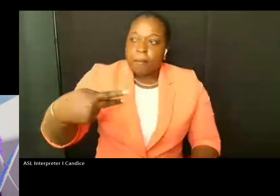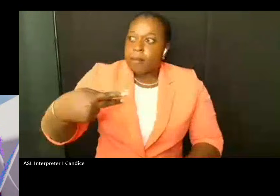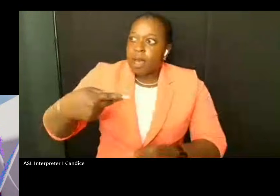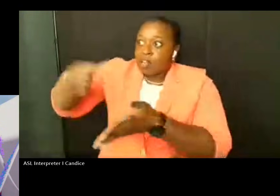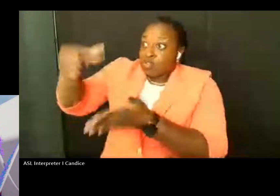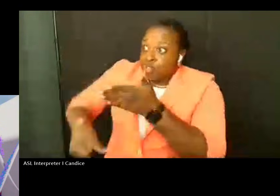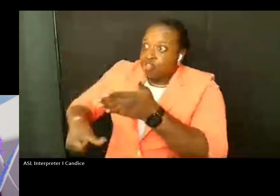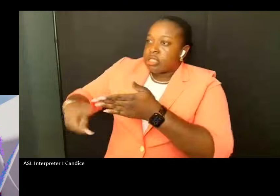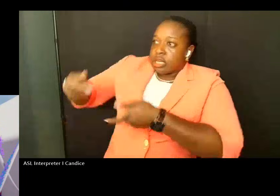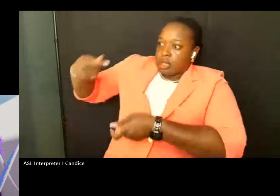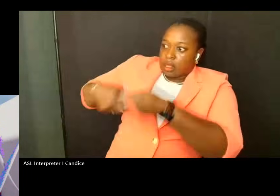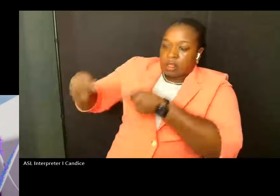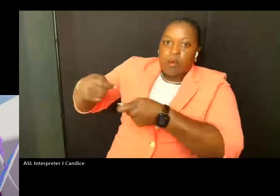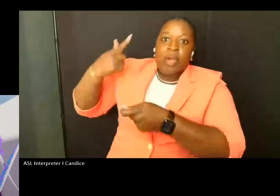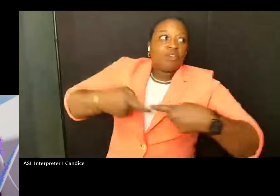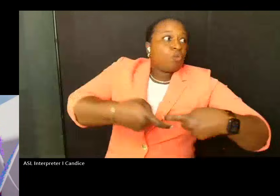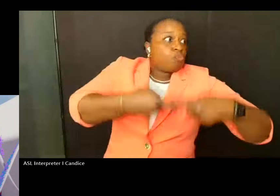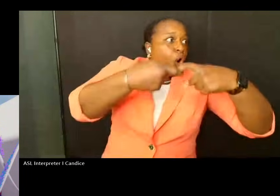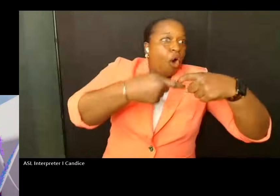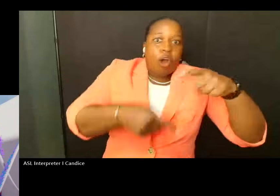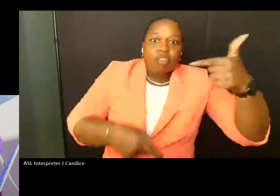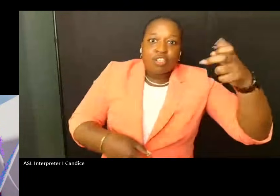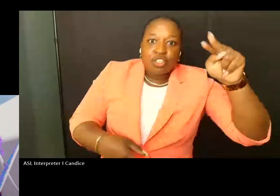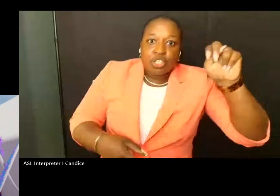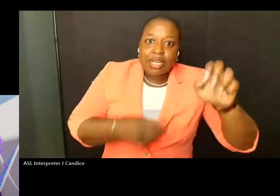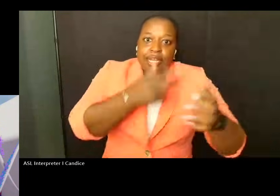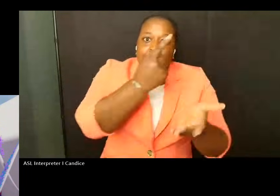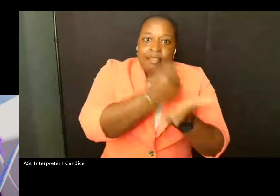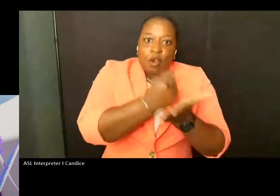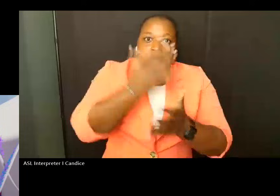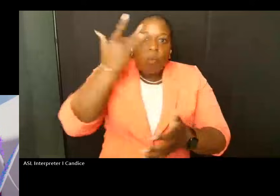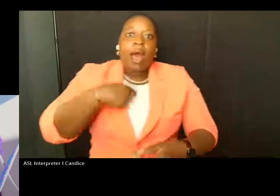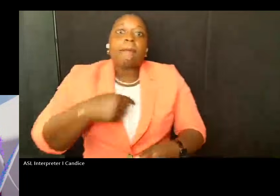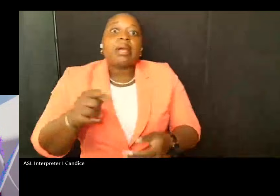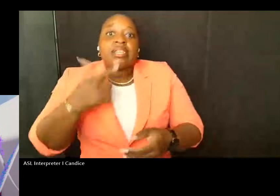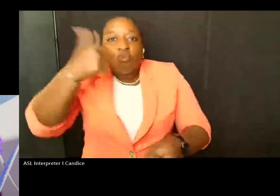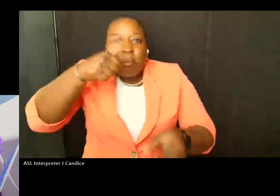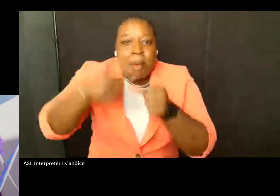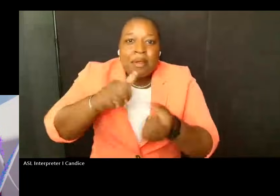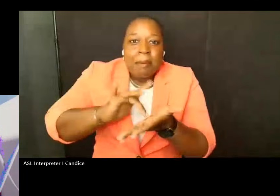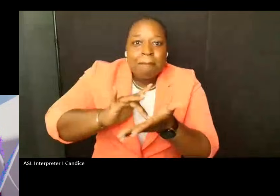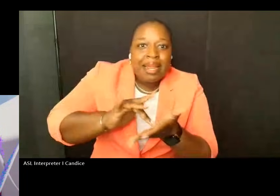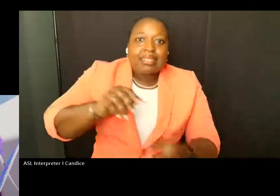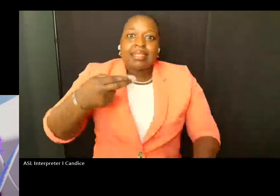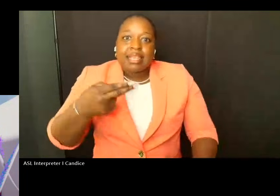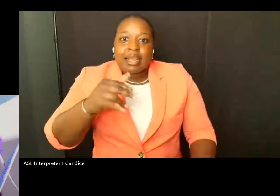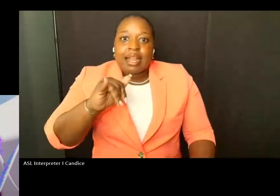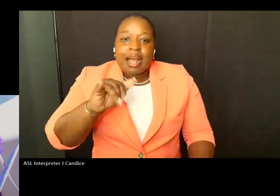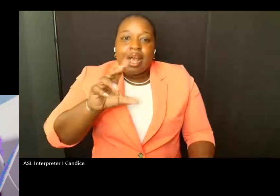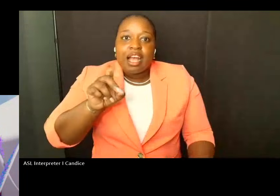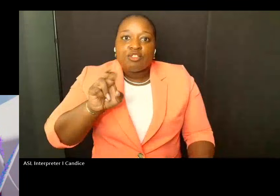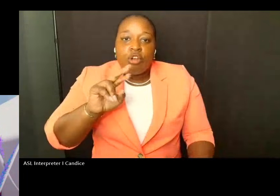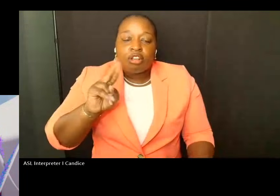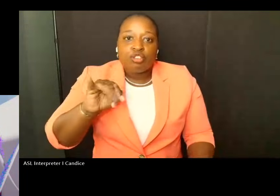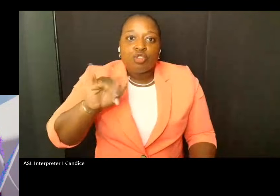therapy because of her being hydroxyurea, her labs have been looking really good here lately. And so,